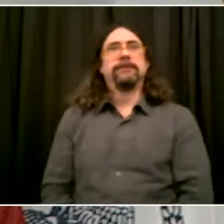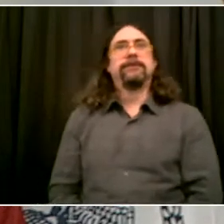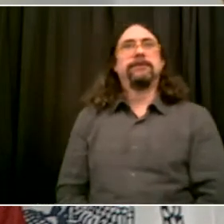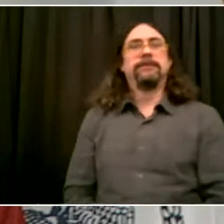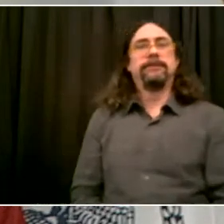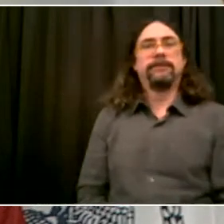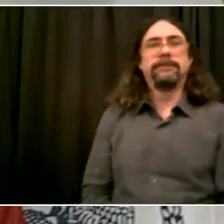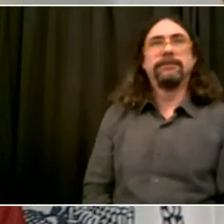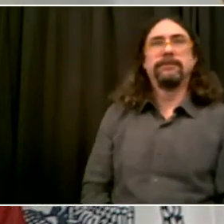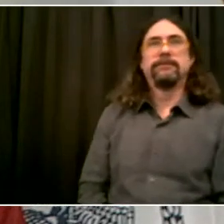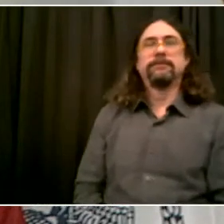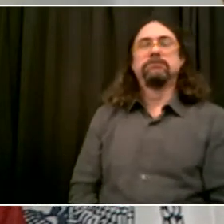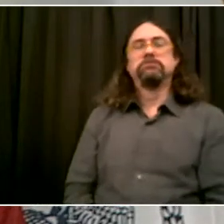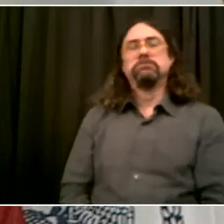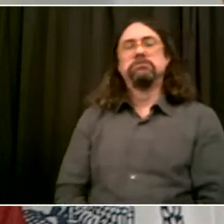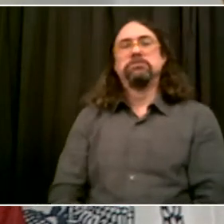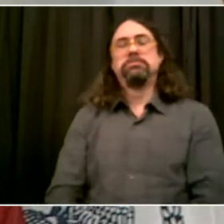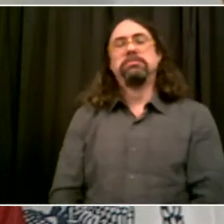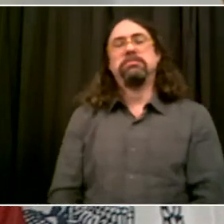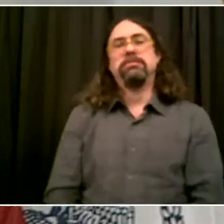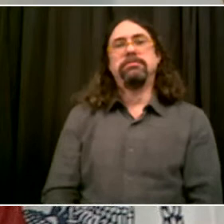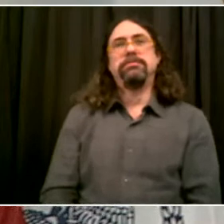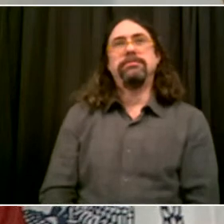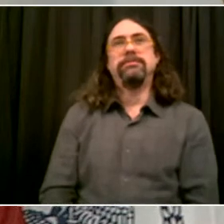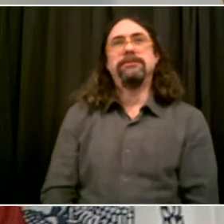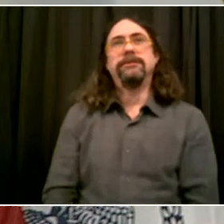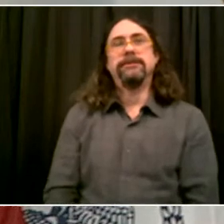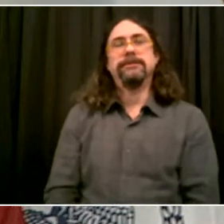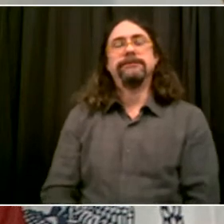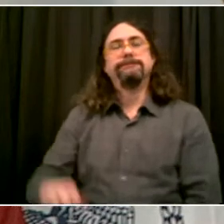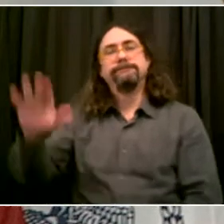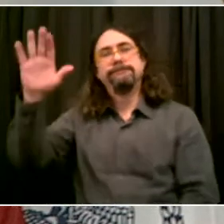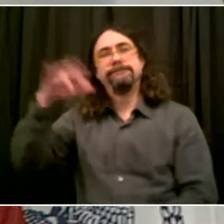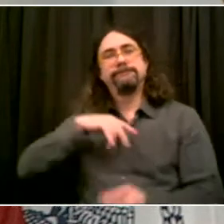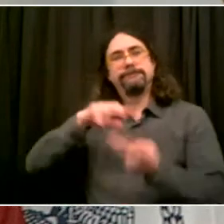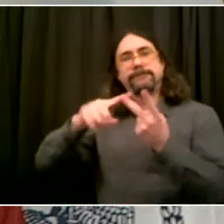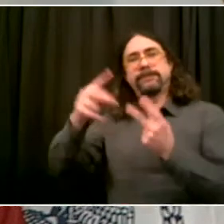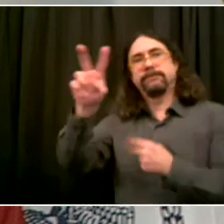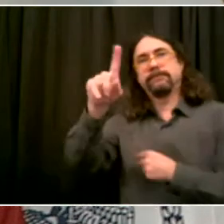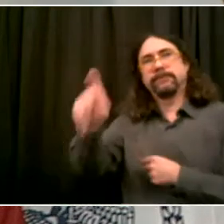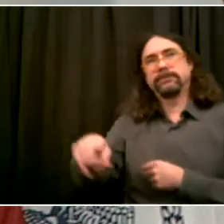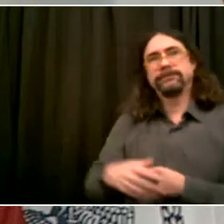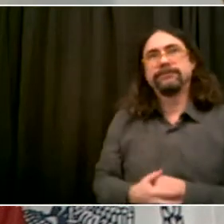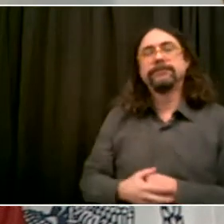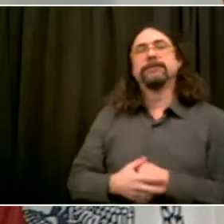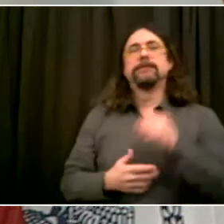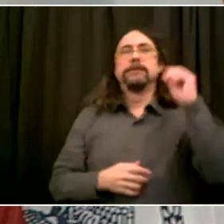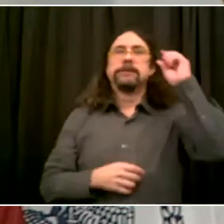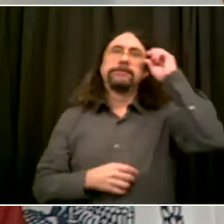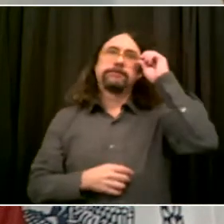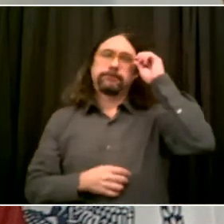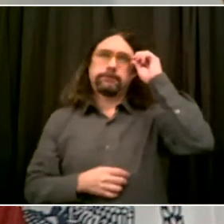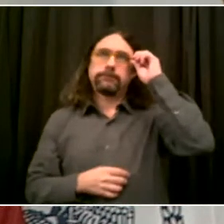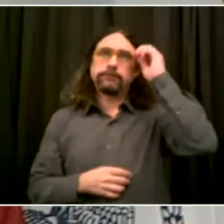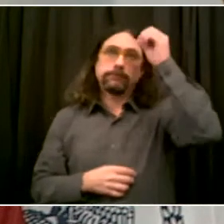NOLAN. JUST TO